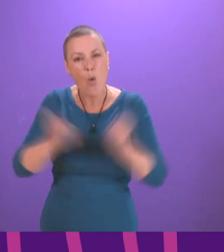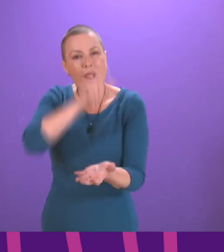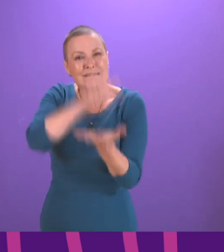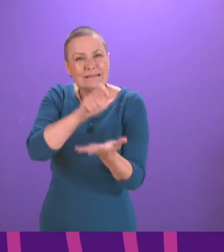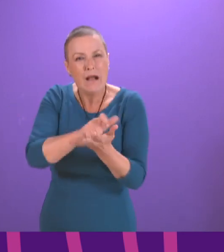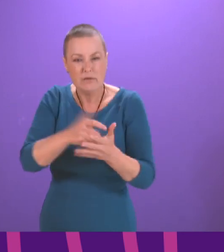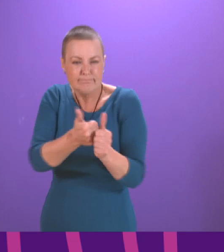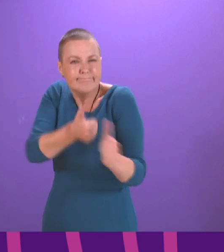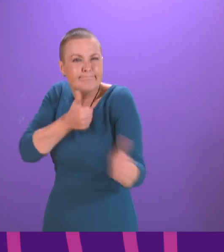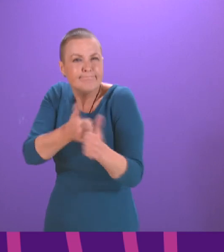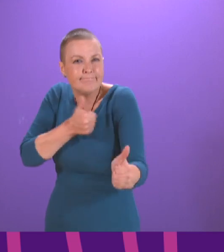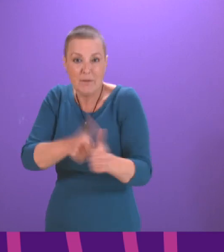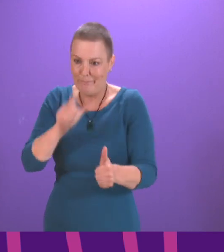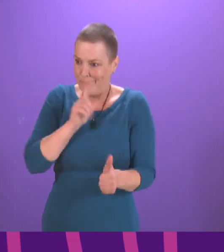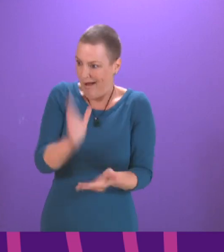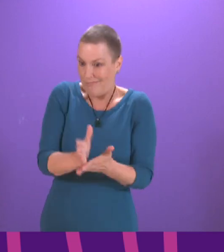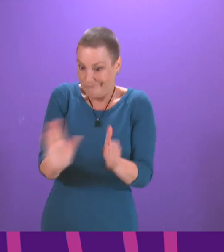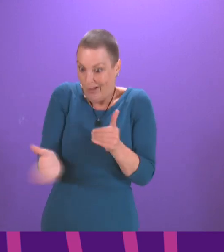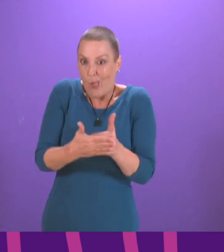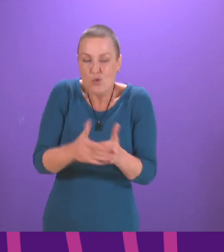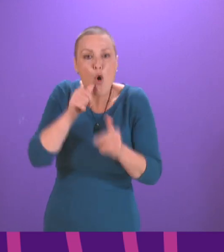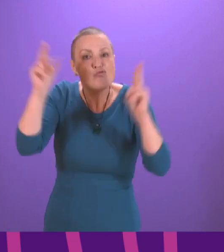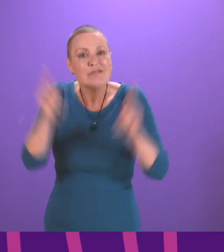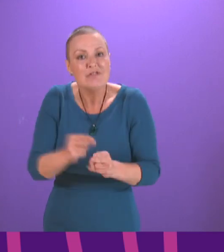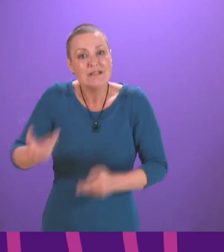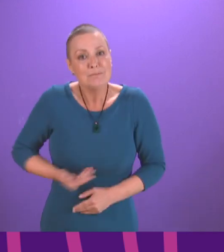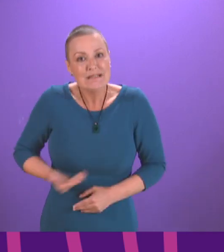severely restricted by the closure of the hospitality sector will have access to the